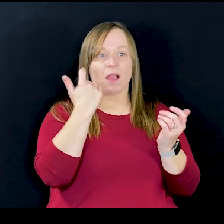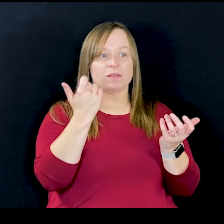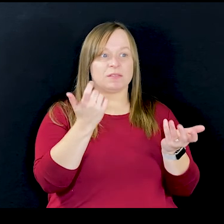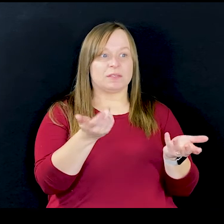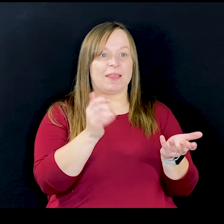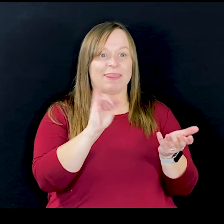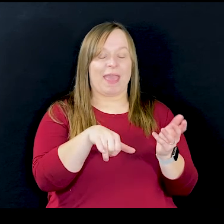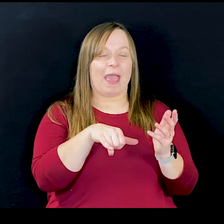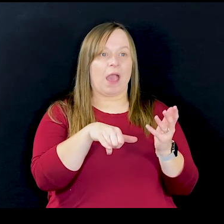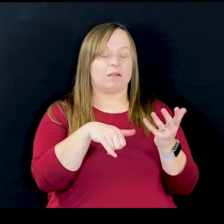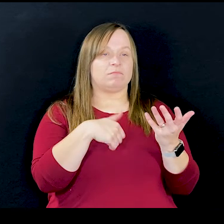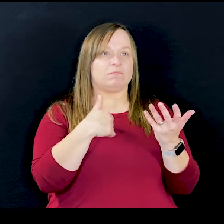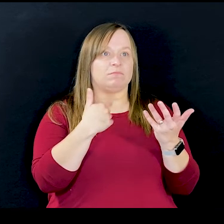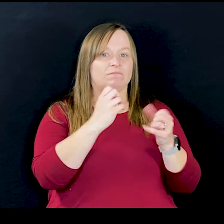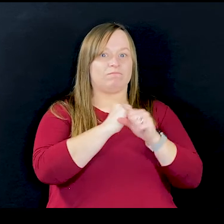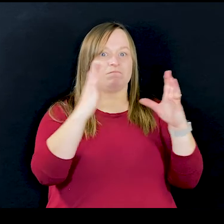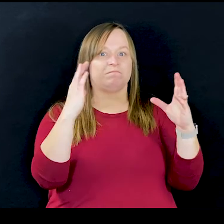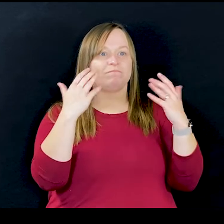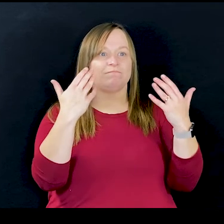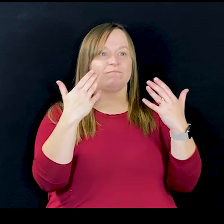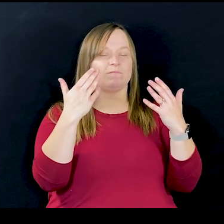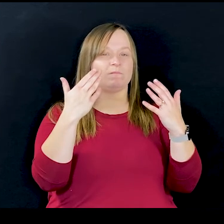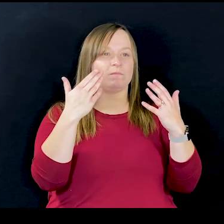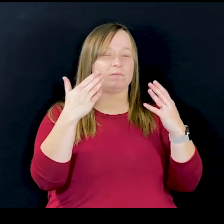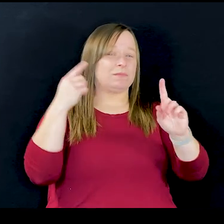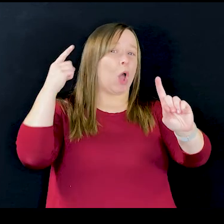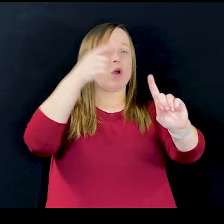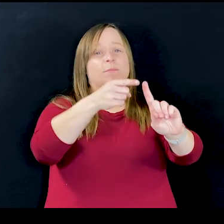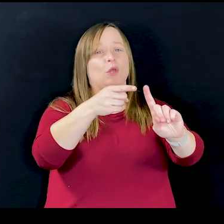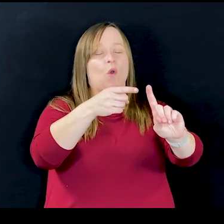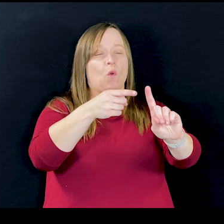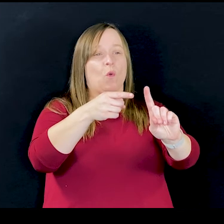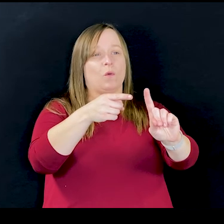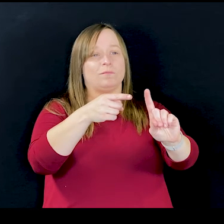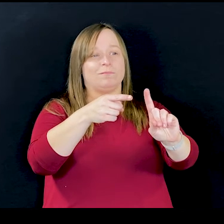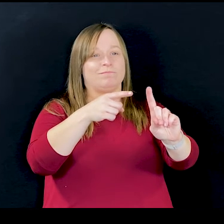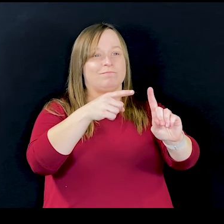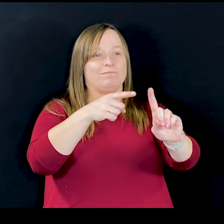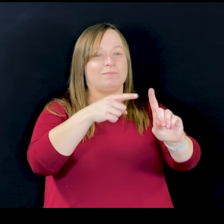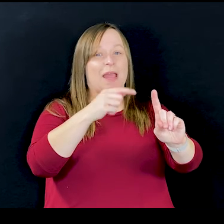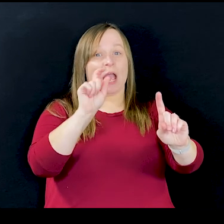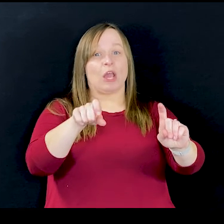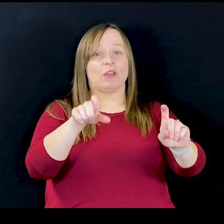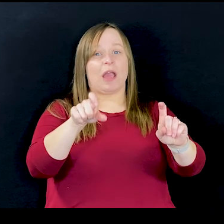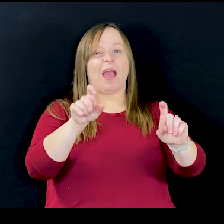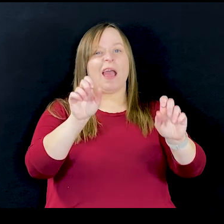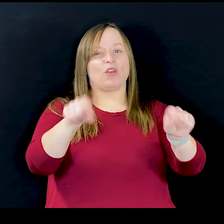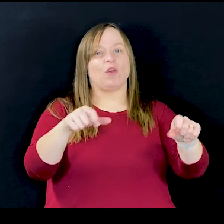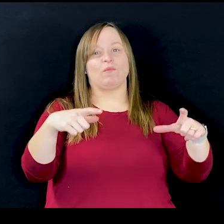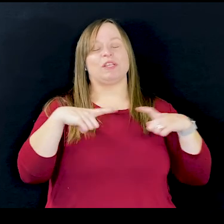Because that would be the ultimate goal, and pretty much, I could retire after that,